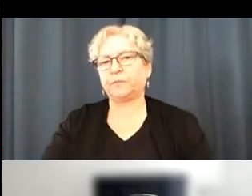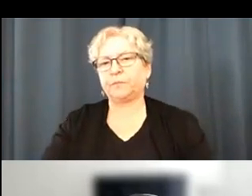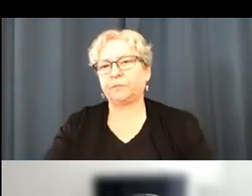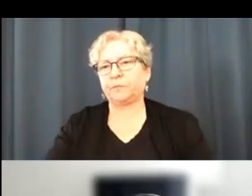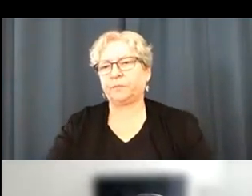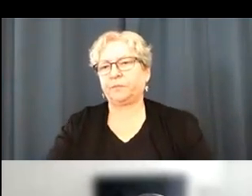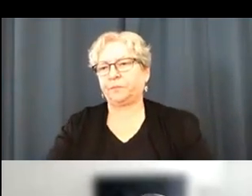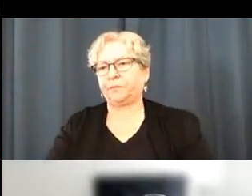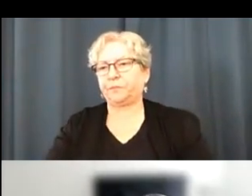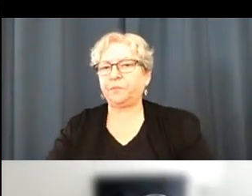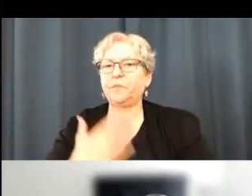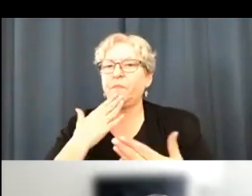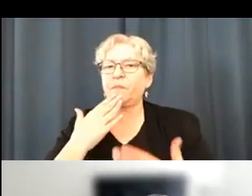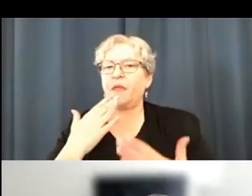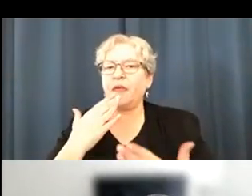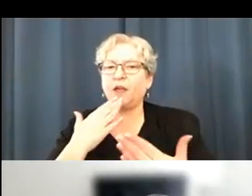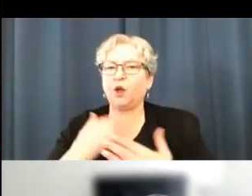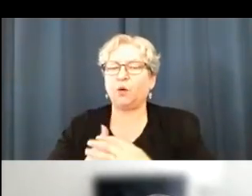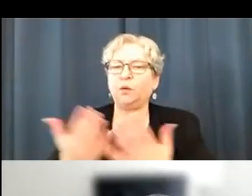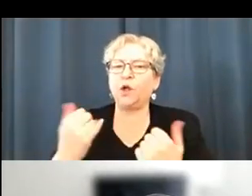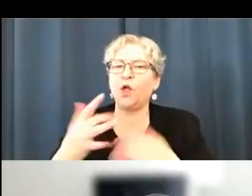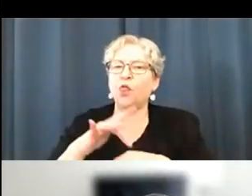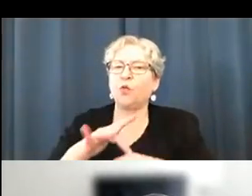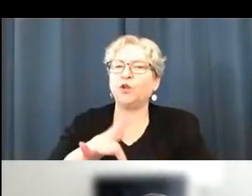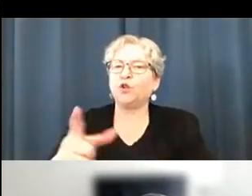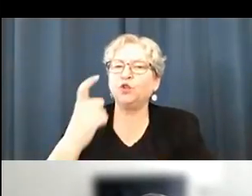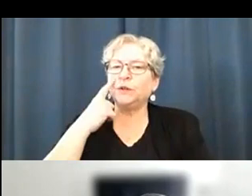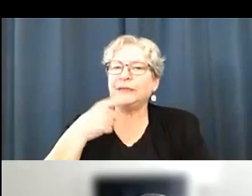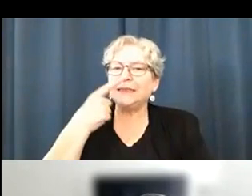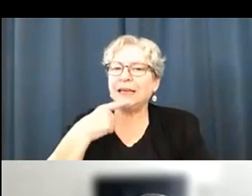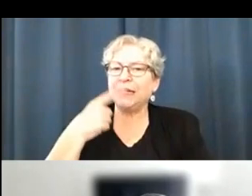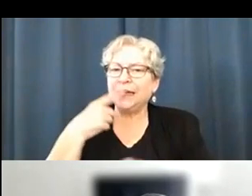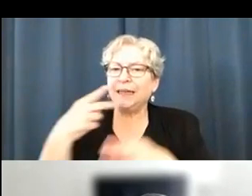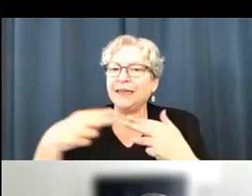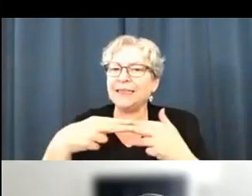[Joe] Thank you, William. And the resource that you just noted within the slides which will be shared